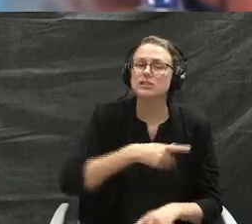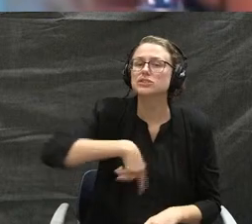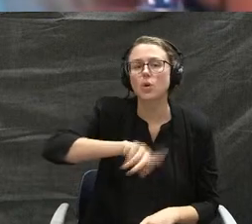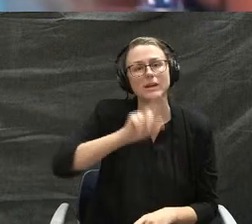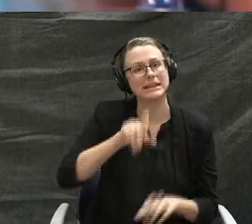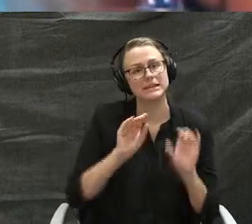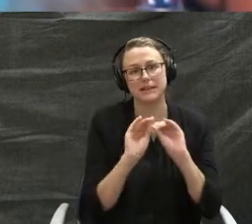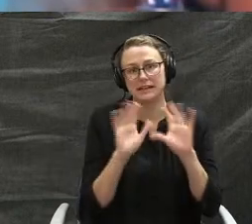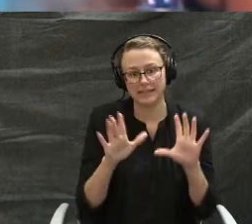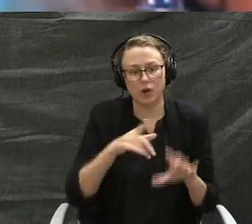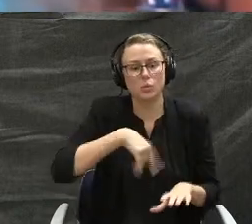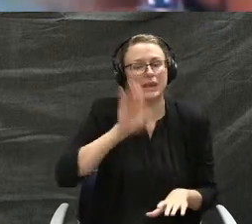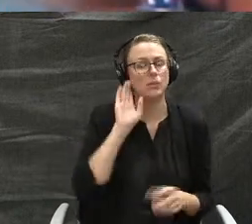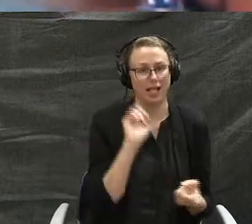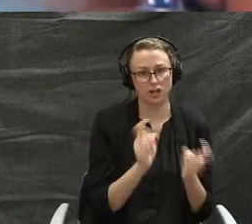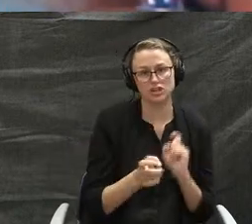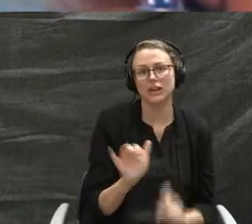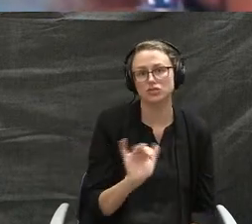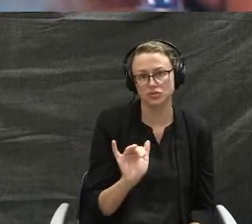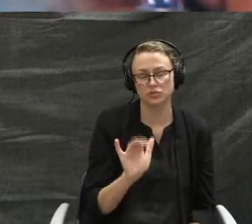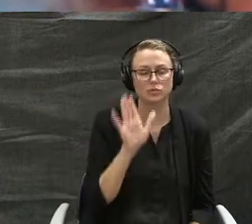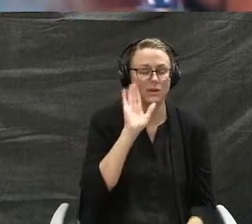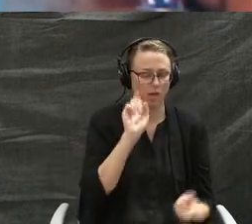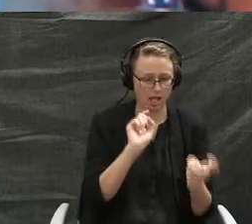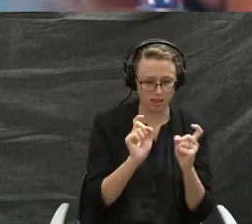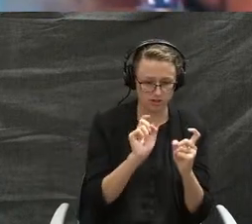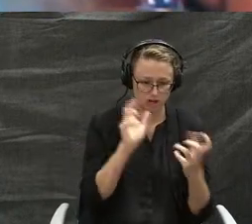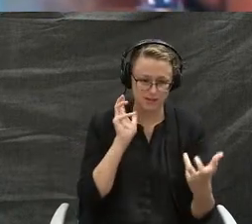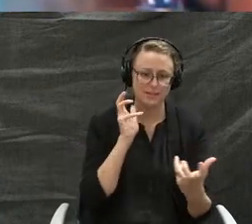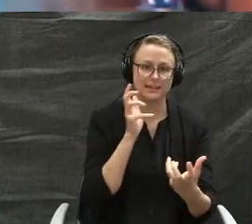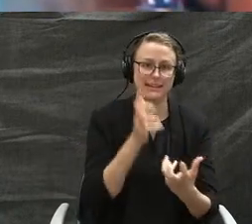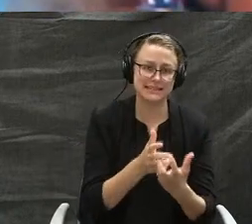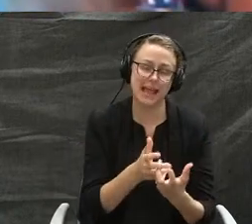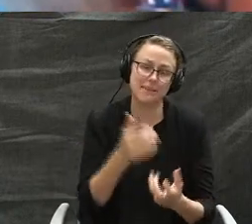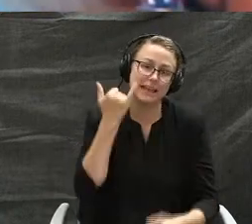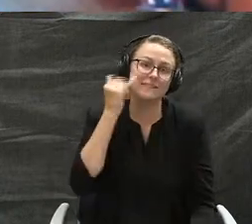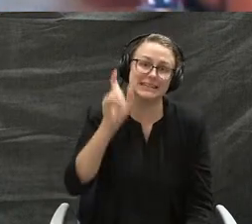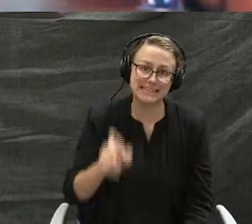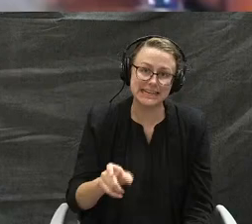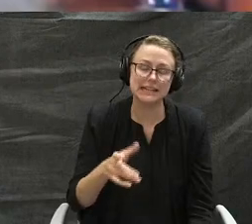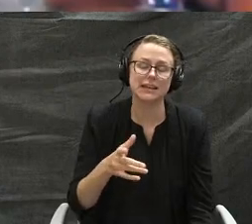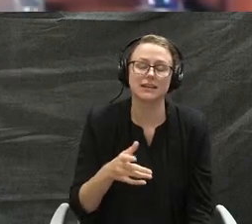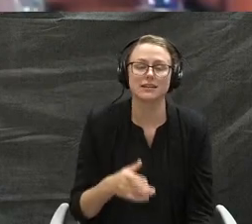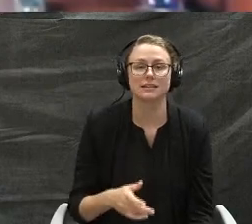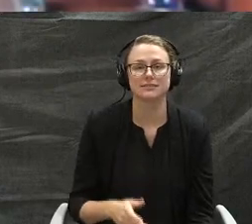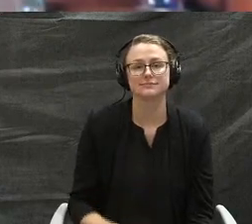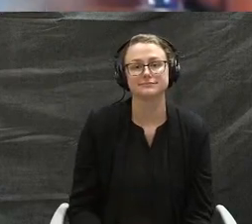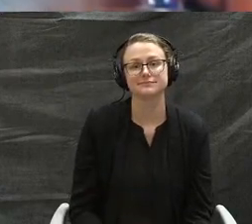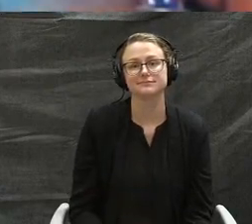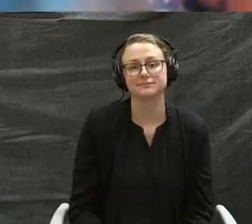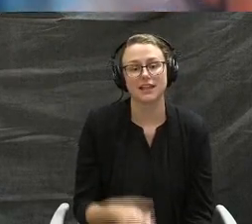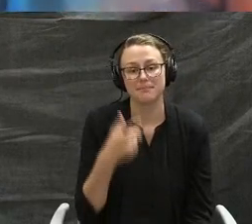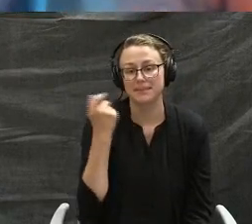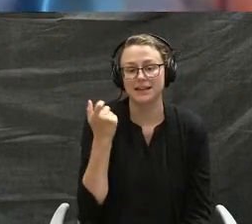want to be very clear that we will adapt and adjust our response as needed because perfect example is guidelines